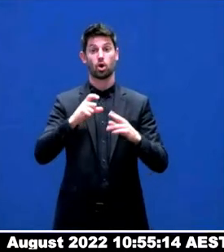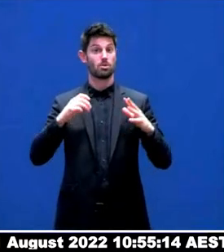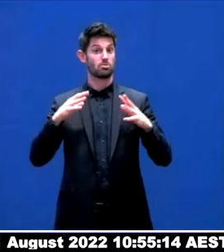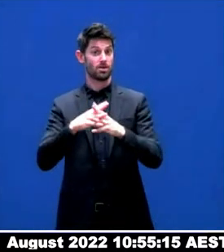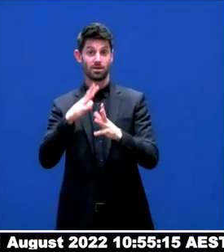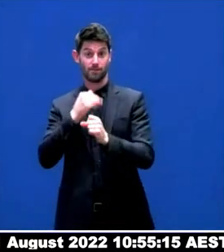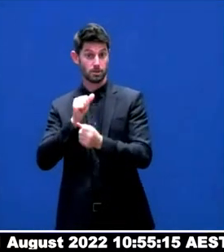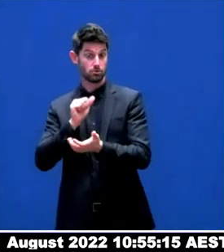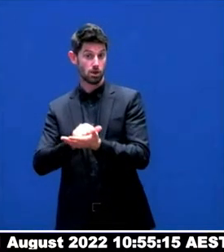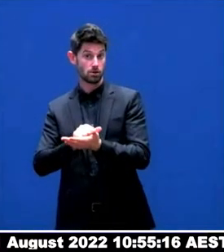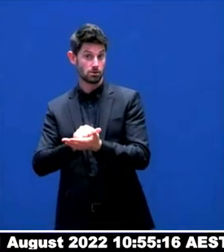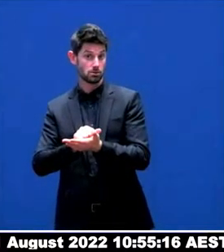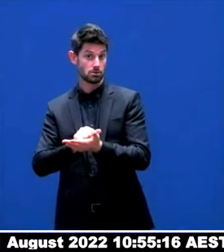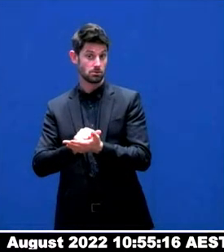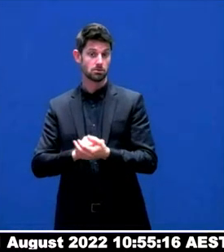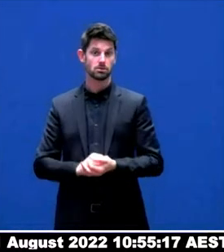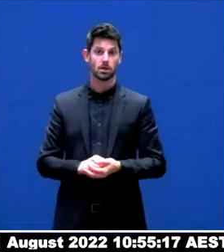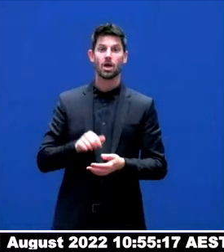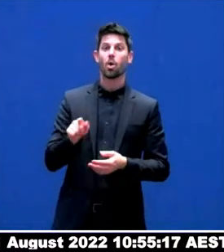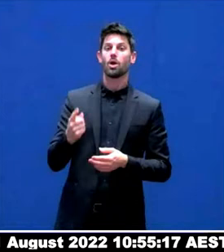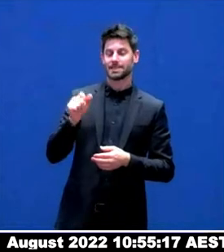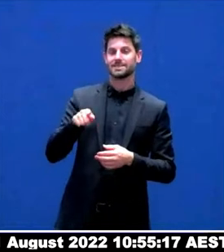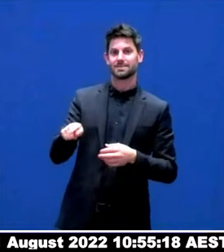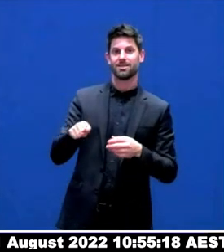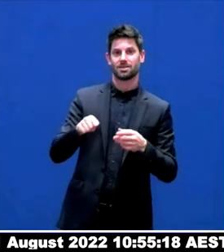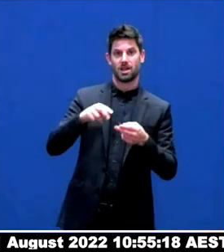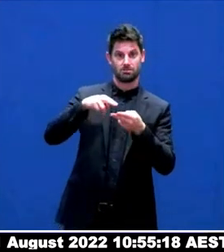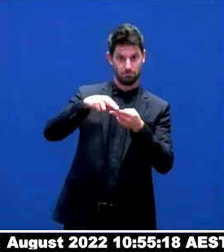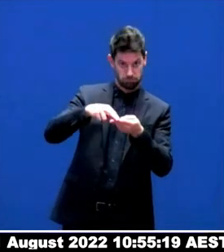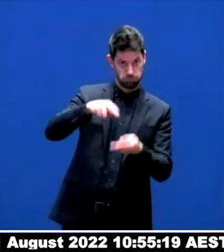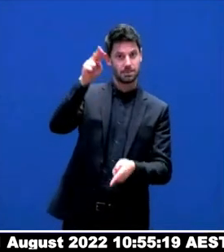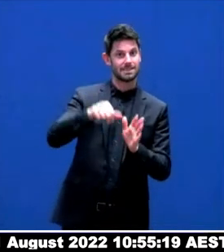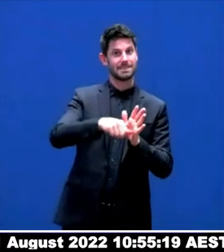that right? MATTHEW FLAVEL: It's the largest Commonwealth - From housing or -